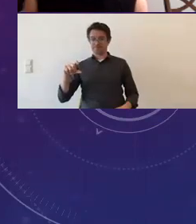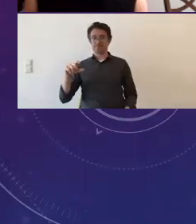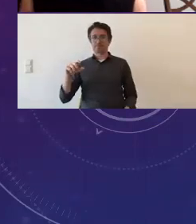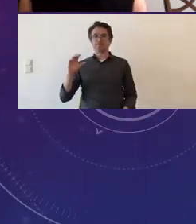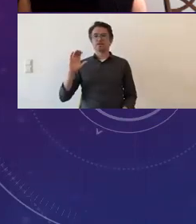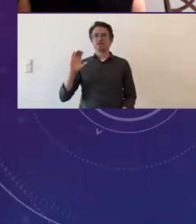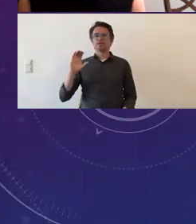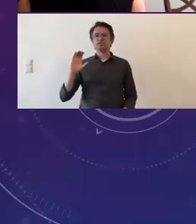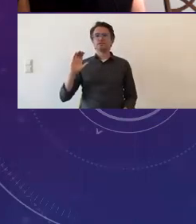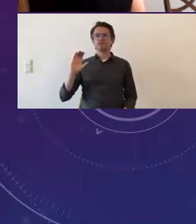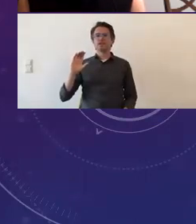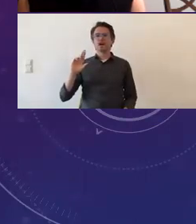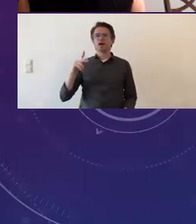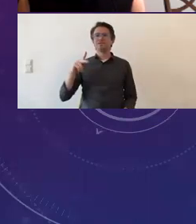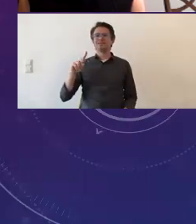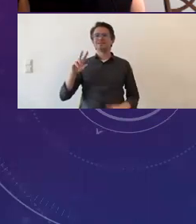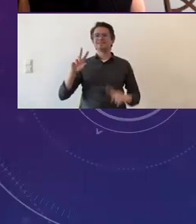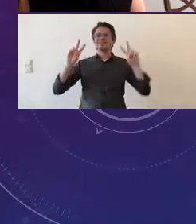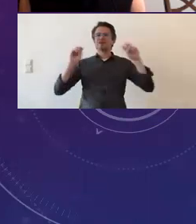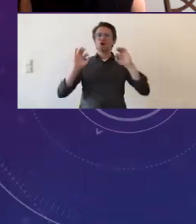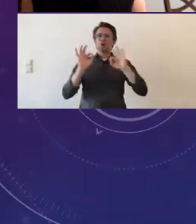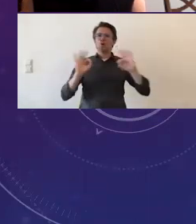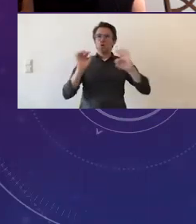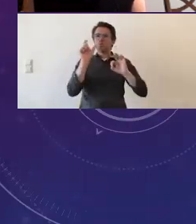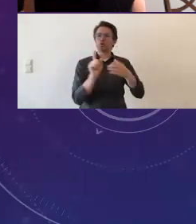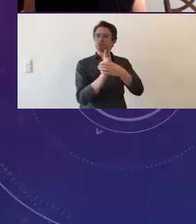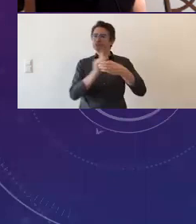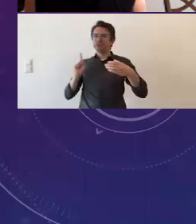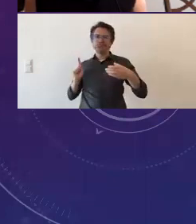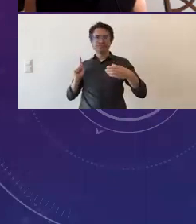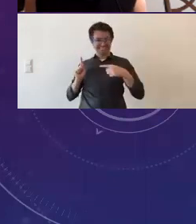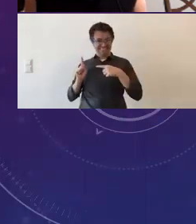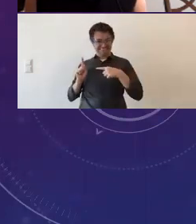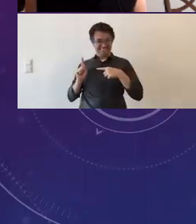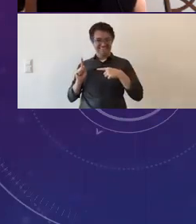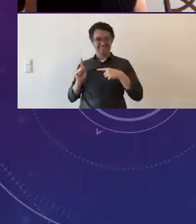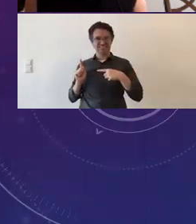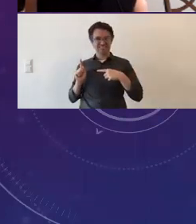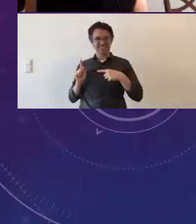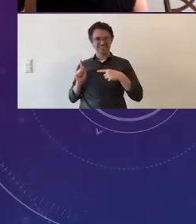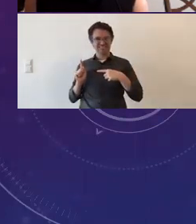include people who are deaf blind the other article is about how to include